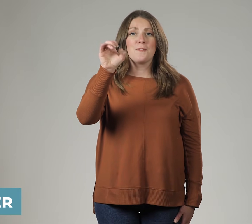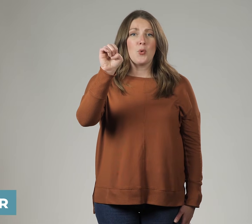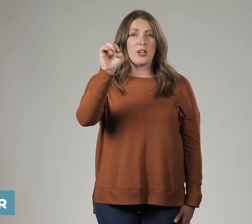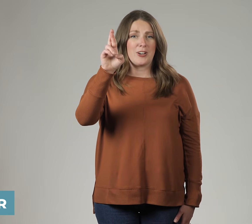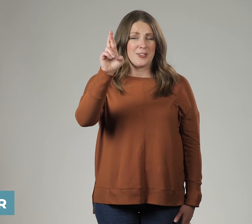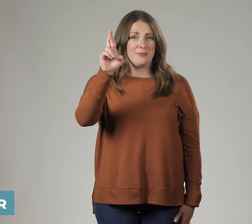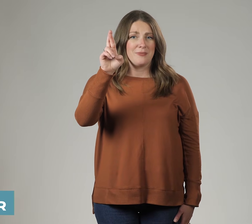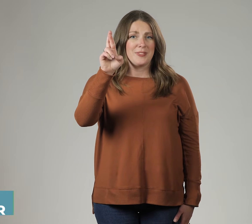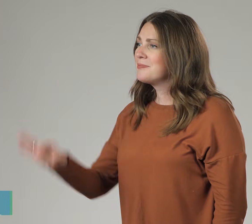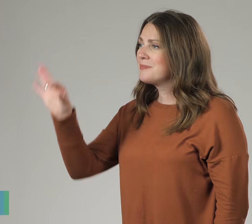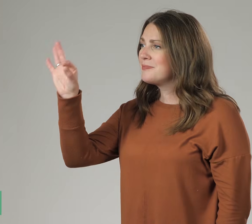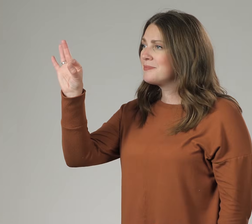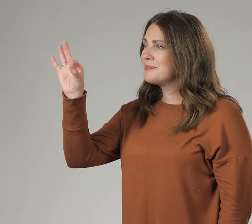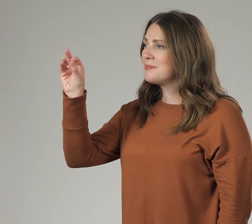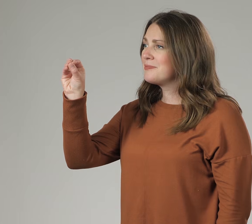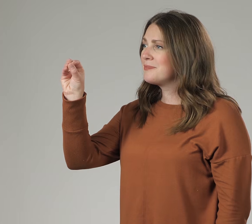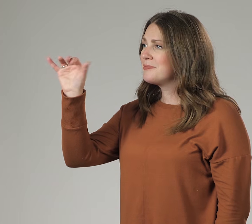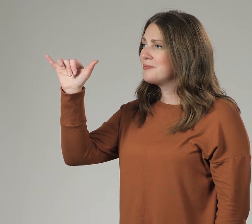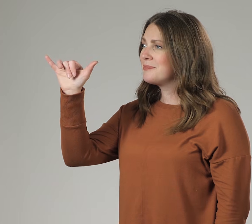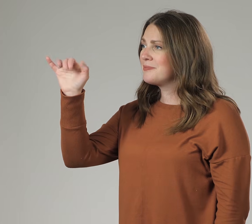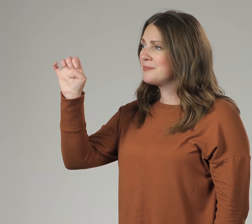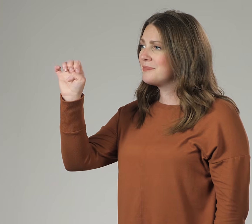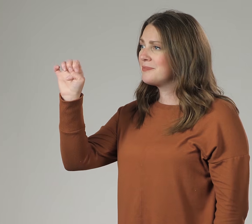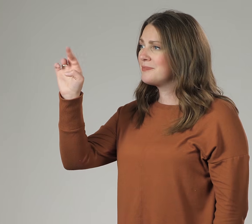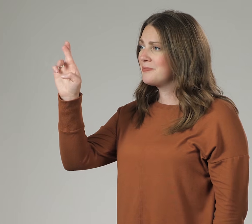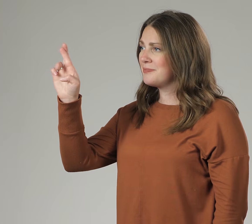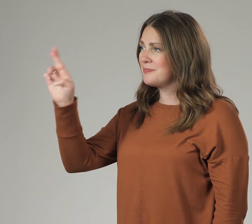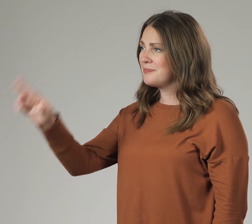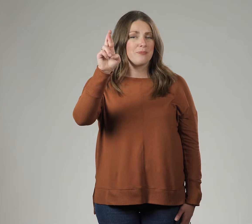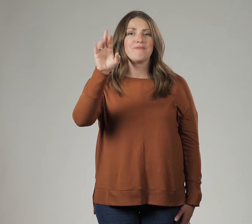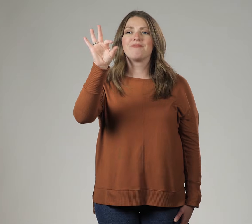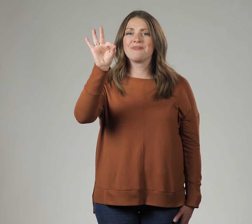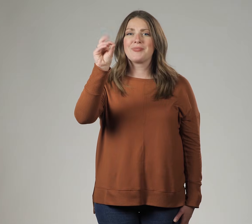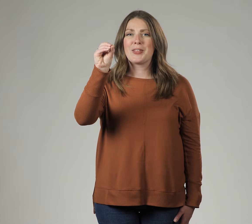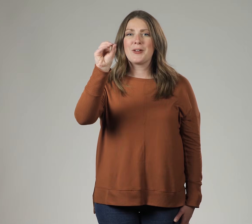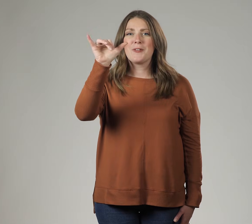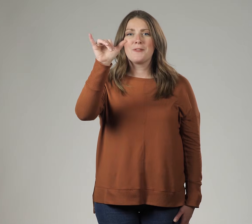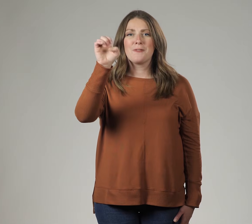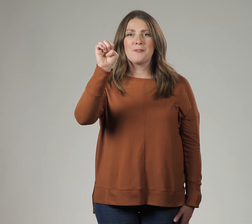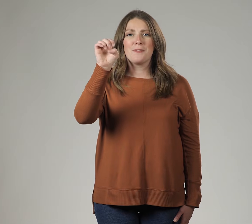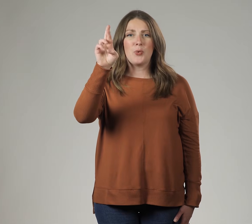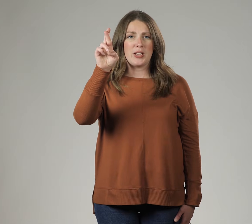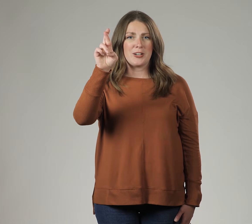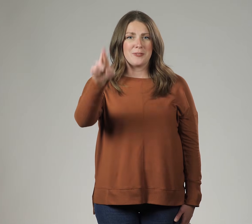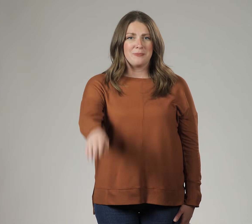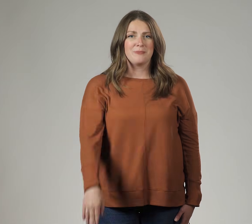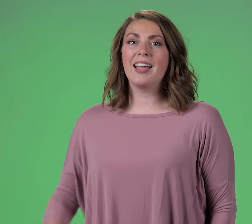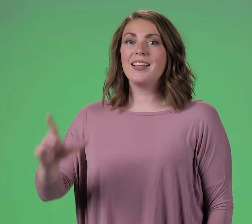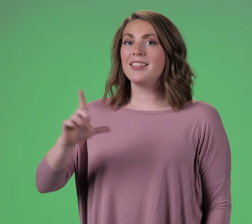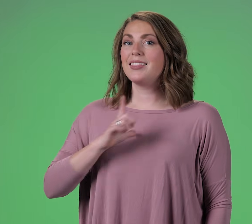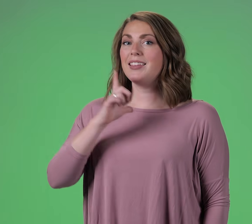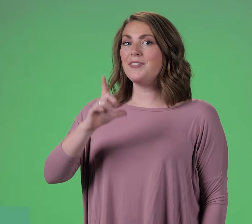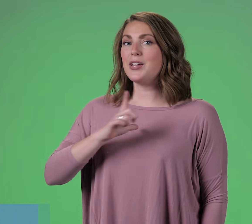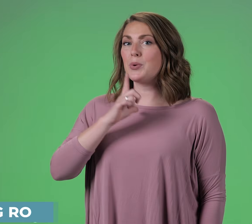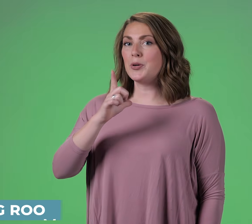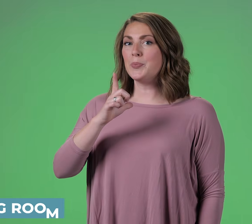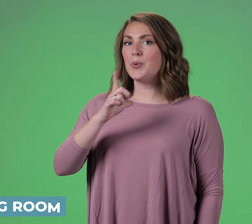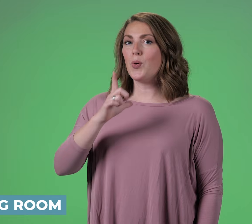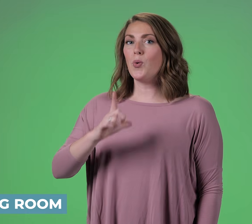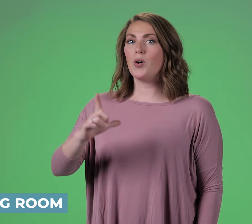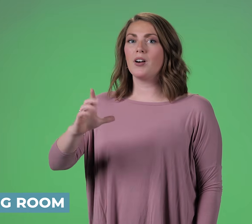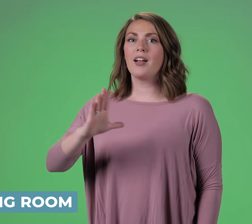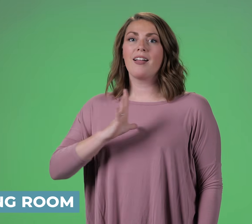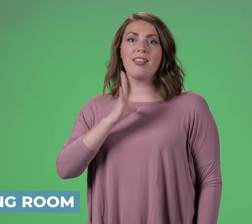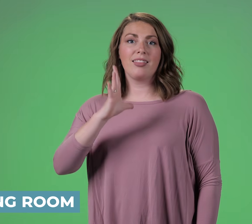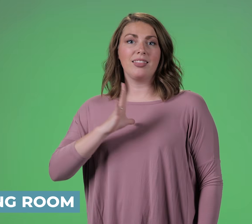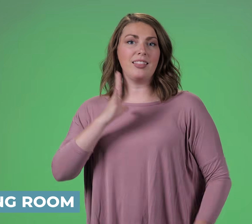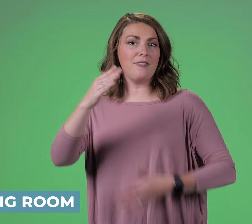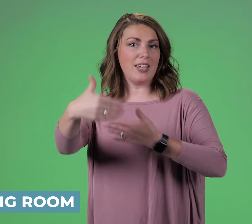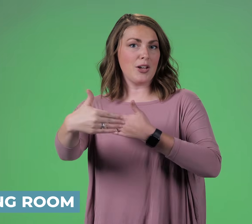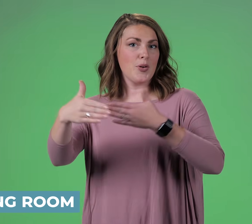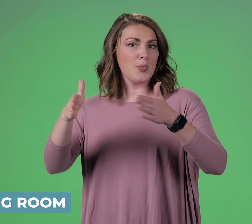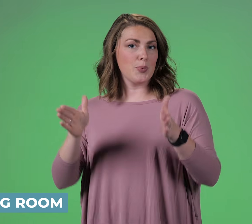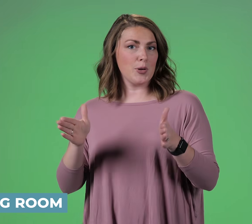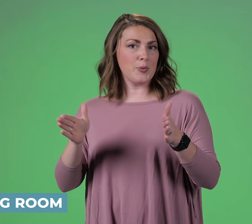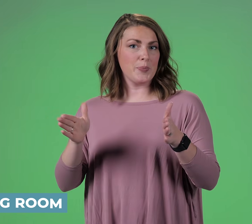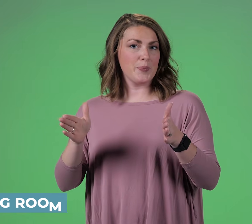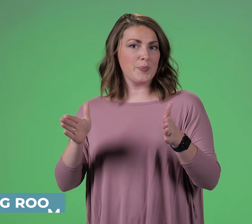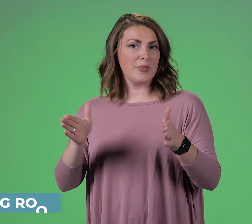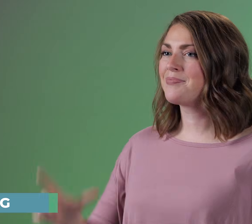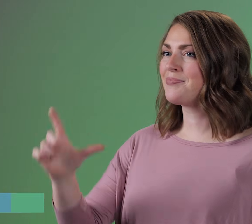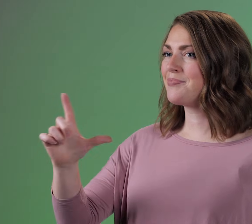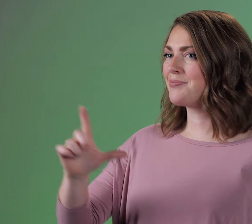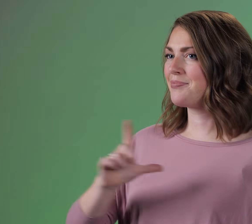'foyer', you fingerspell f o y e r, 'foyer'. 'Living room' or 'living room', it's the